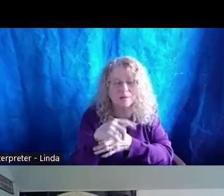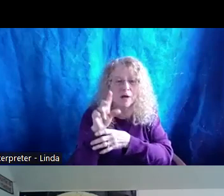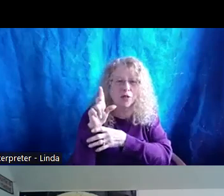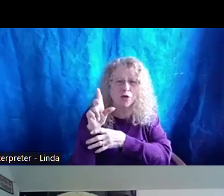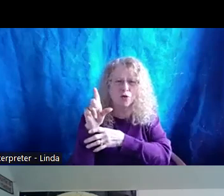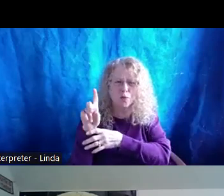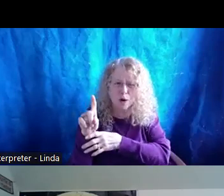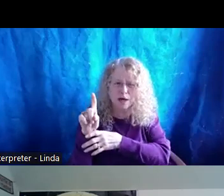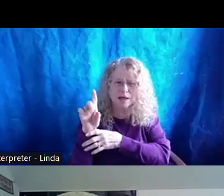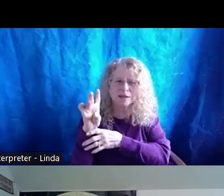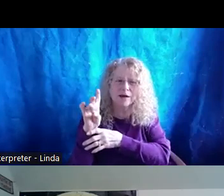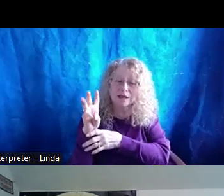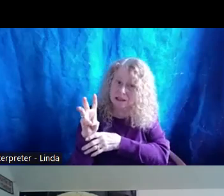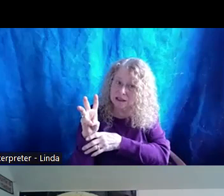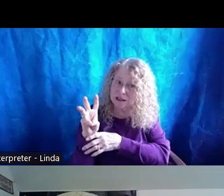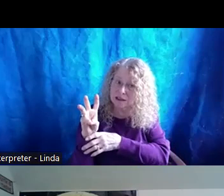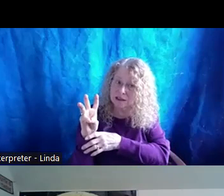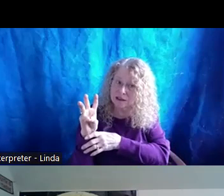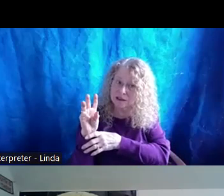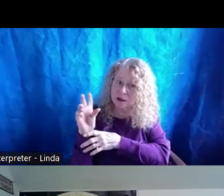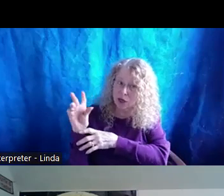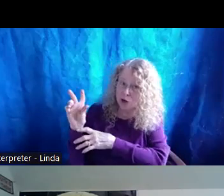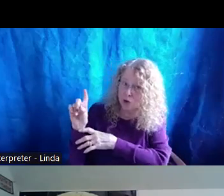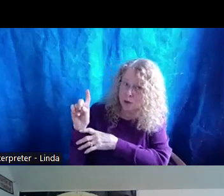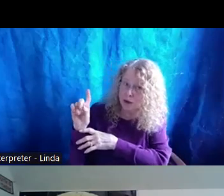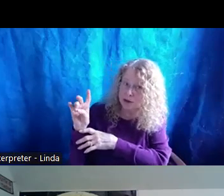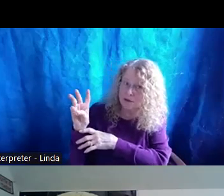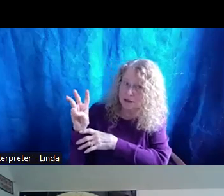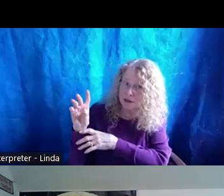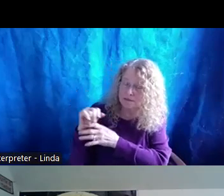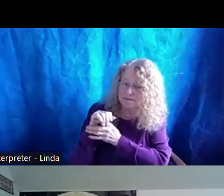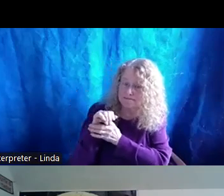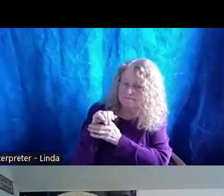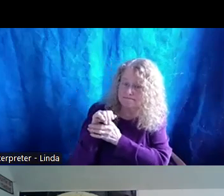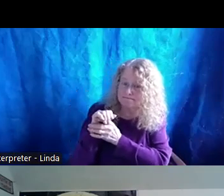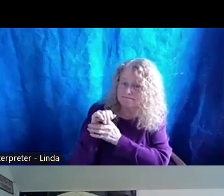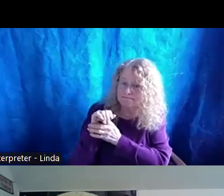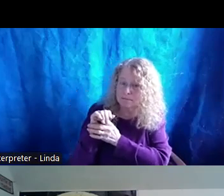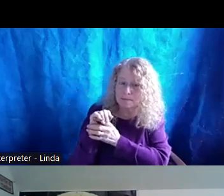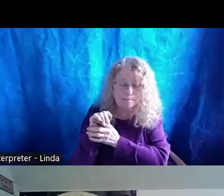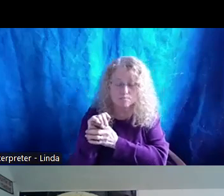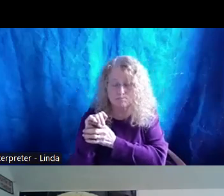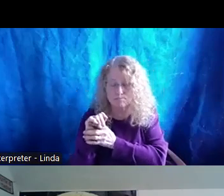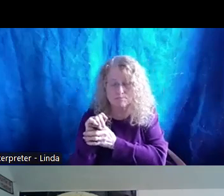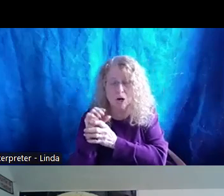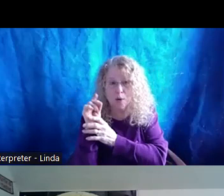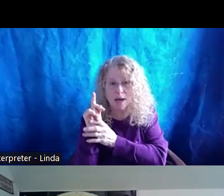OKAY. WELL, THANK YOU EVERYONE.